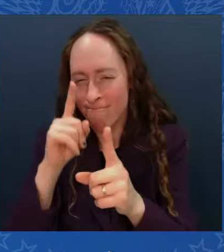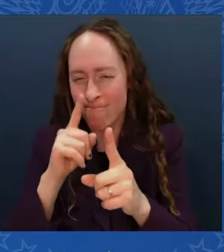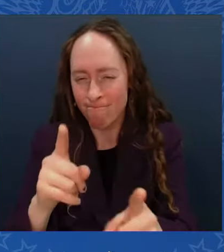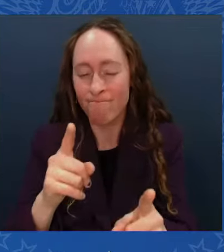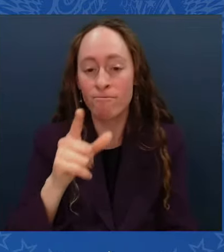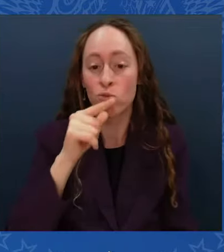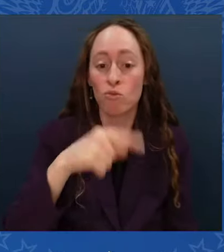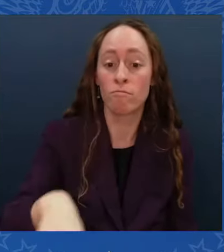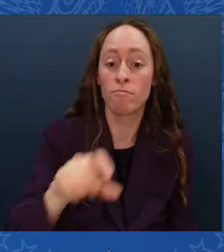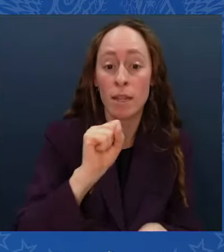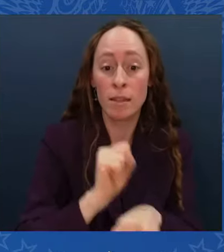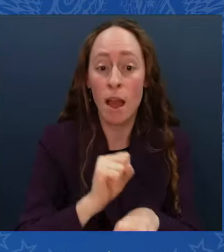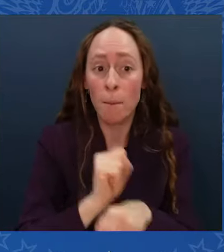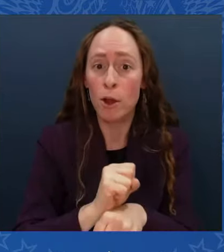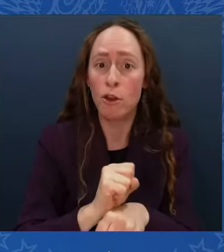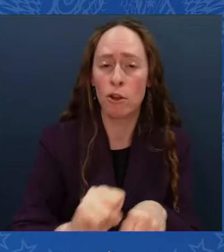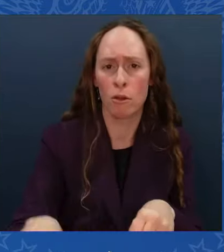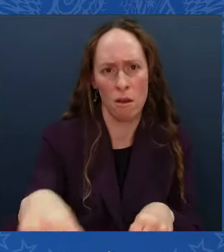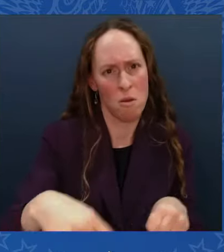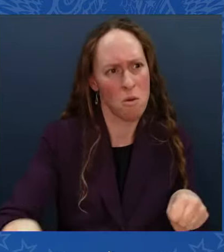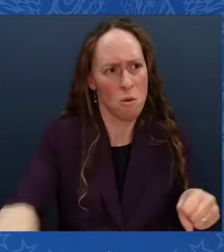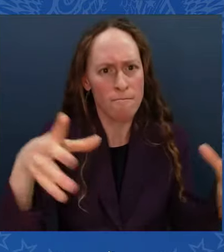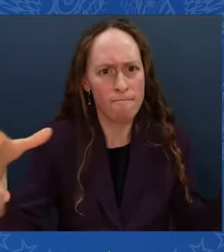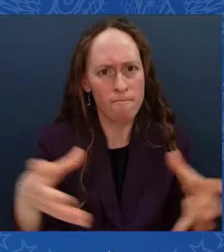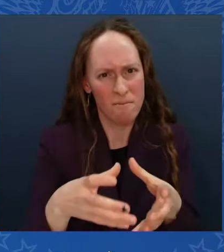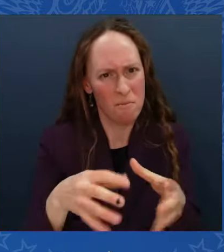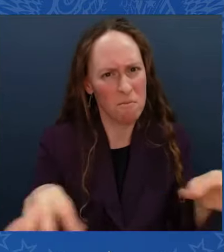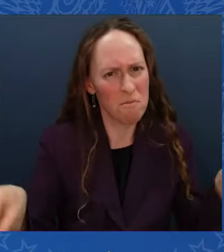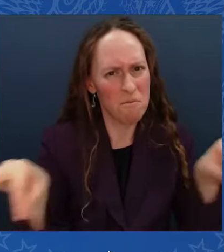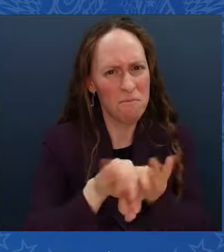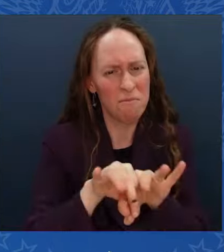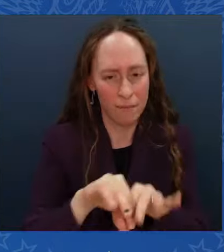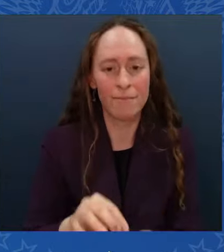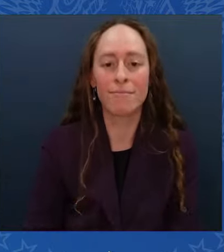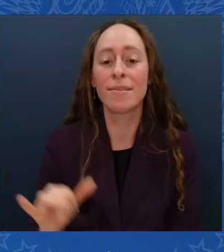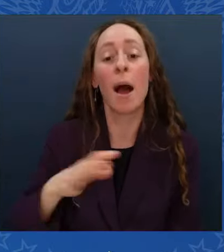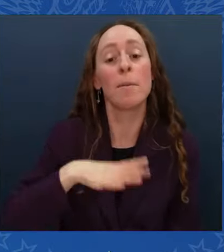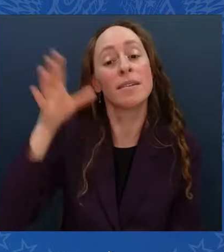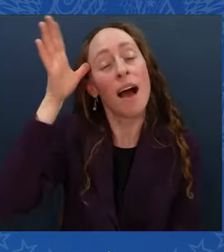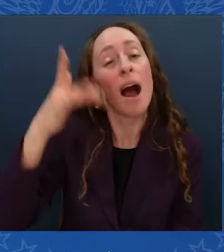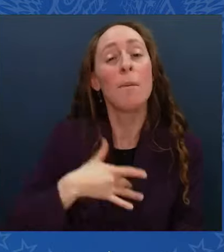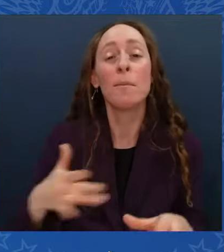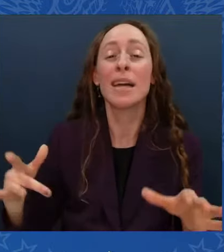My dad used to say, "Joey, a -- a paycheck is about more than --